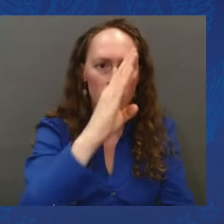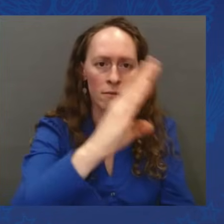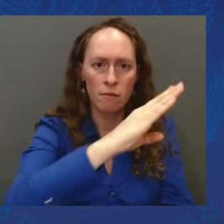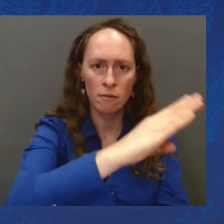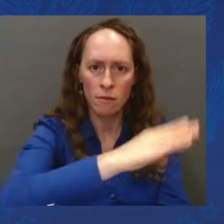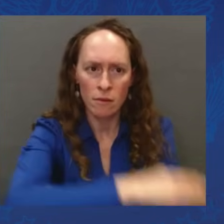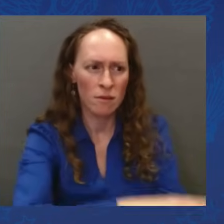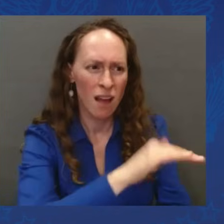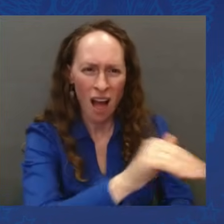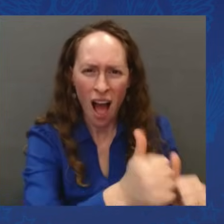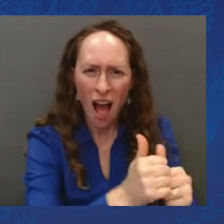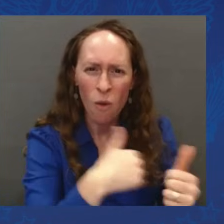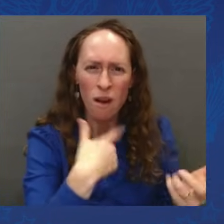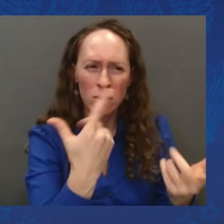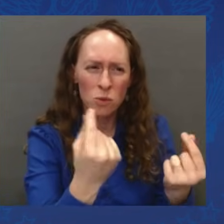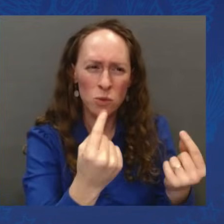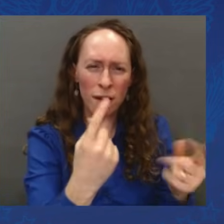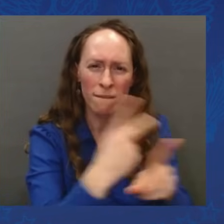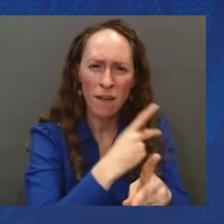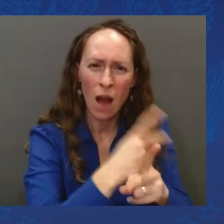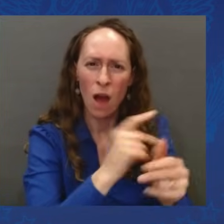where there's a pause long enough to let that happen.